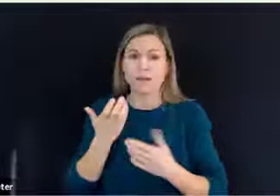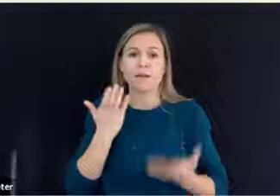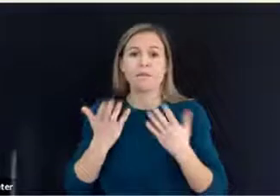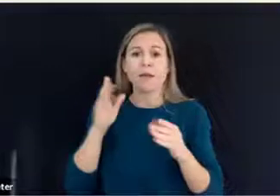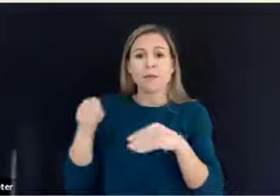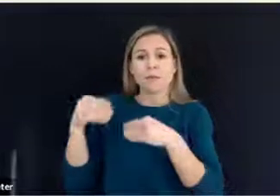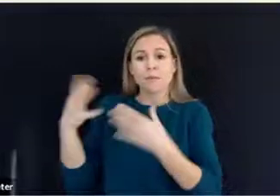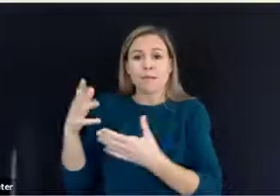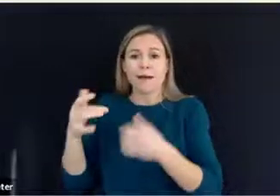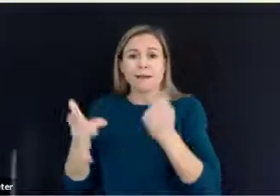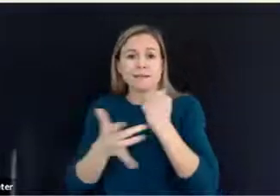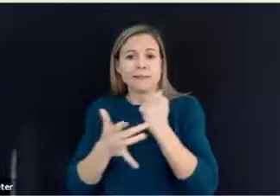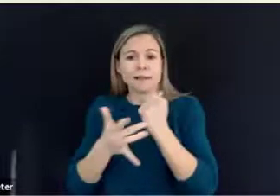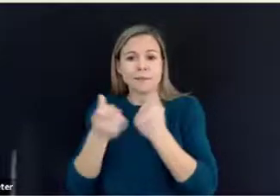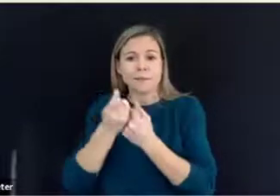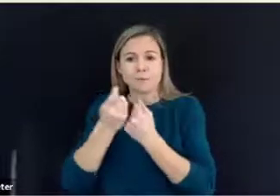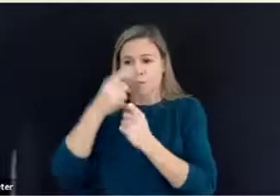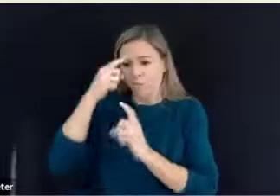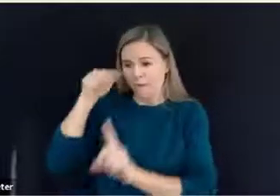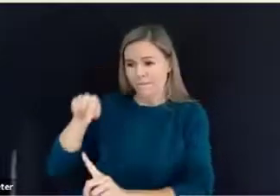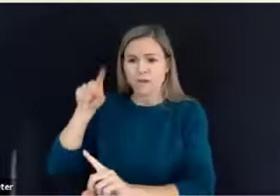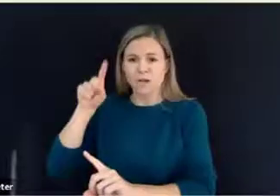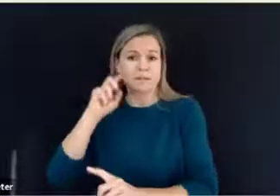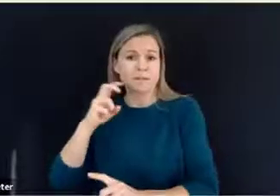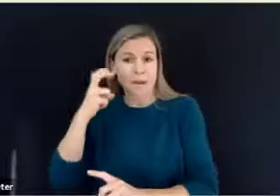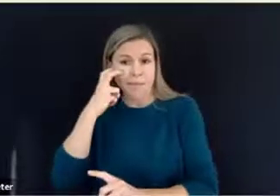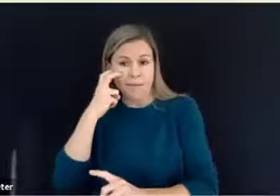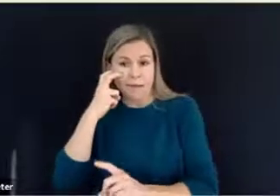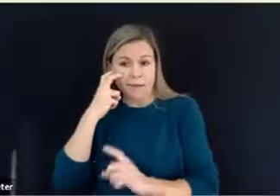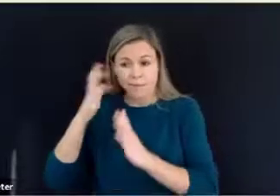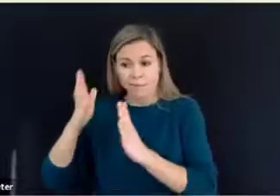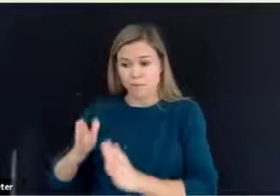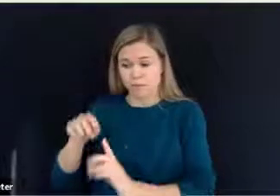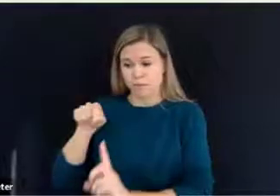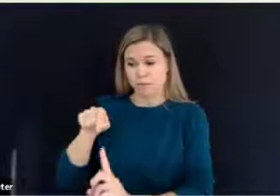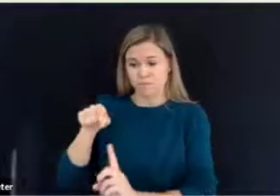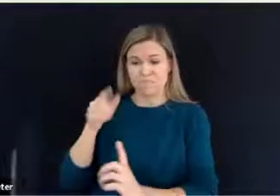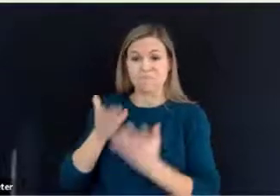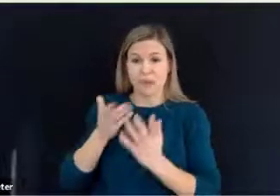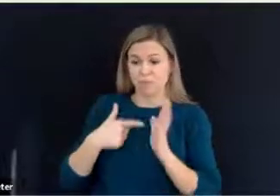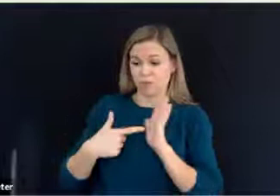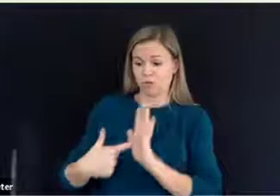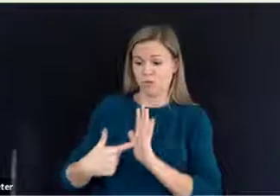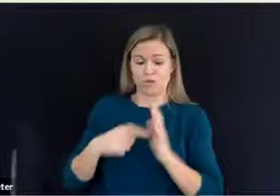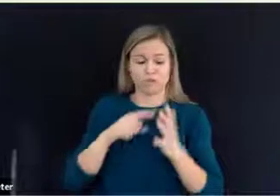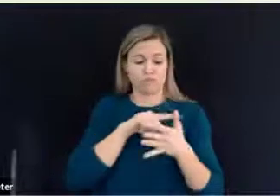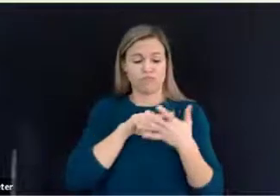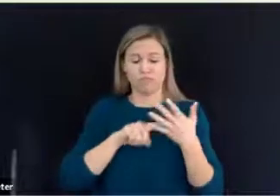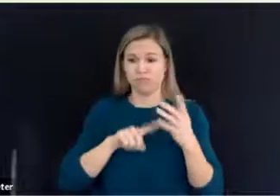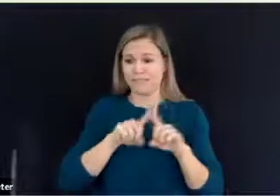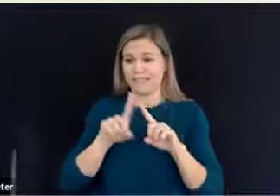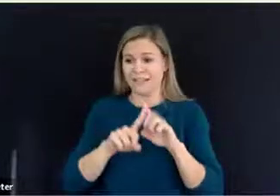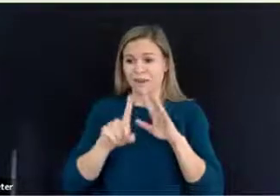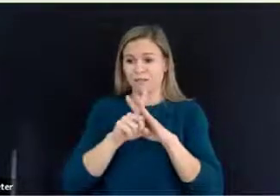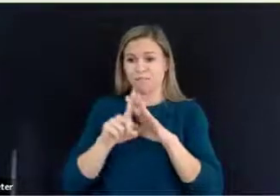that has deafblindness, that has some of these characteristics as well, you know, we want you to think of us